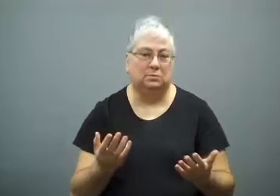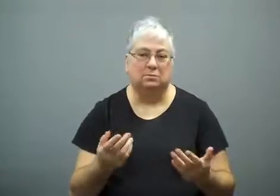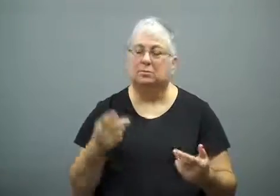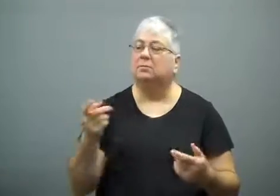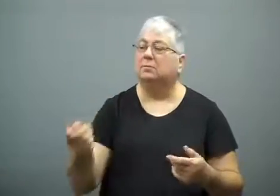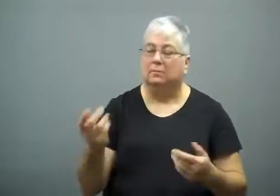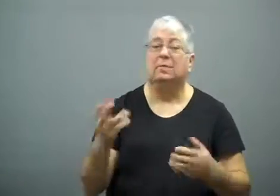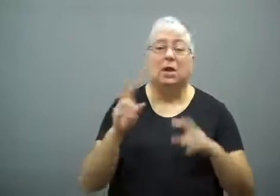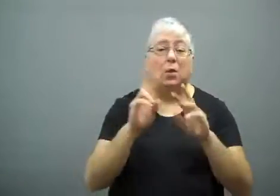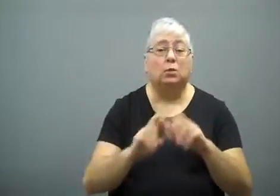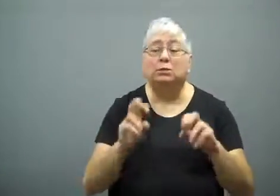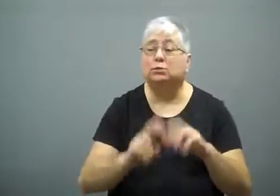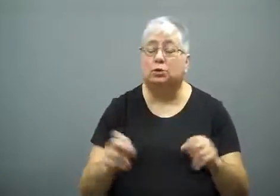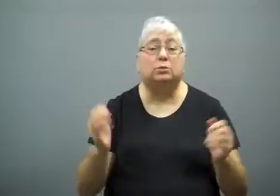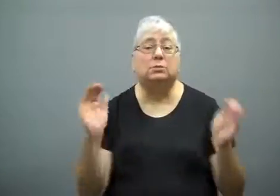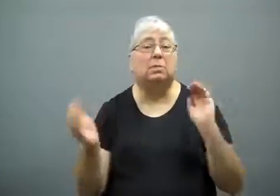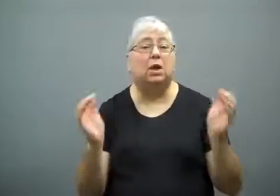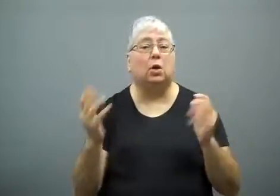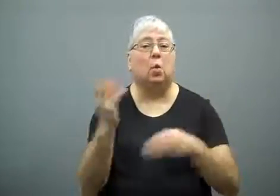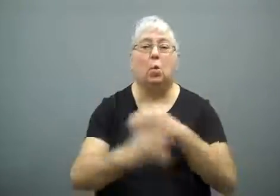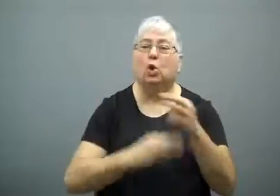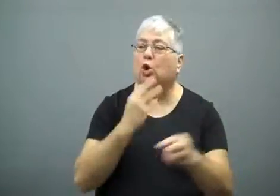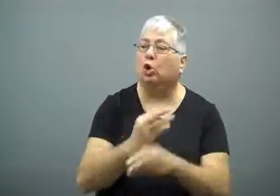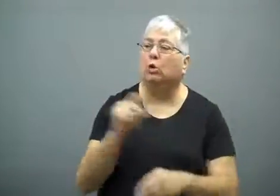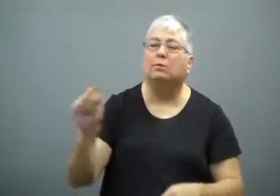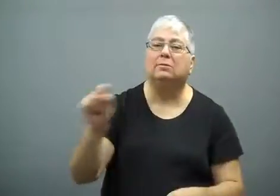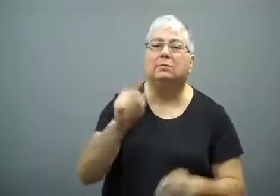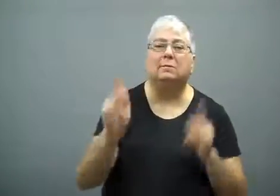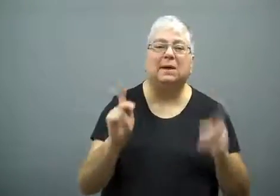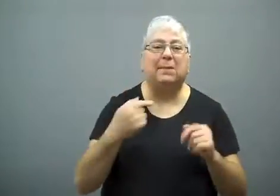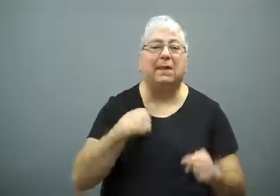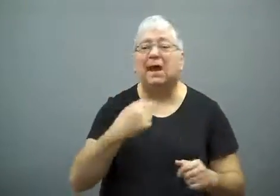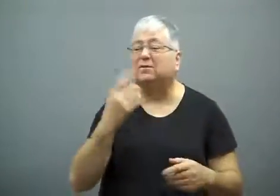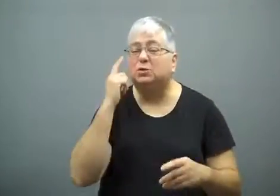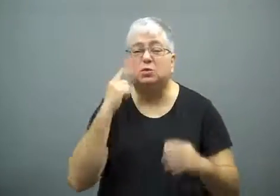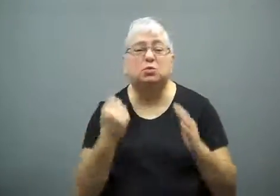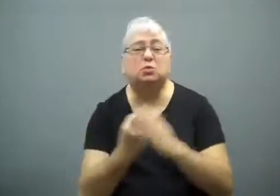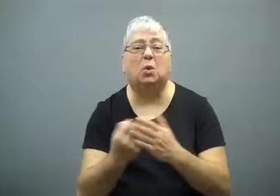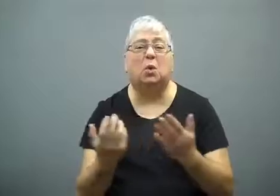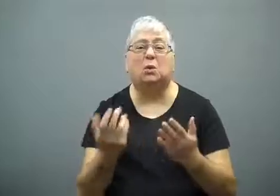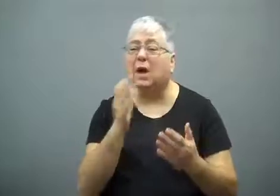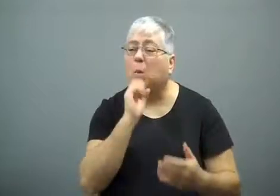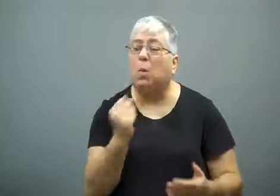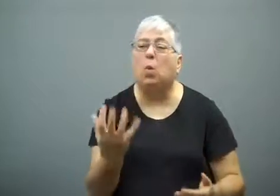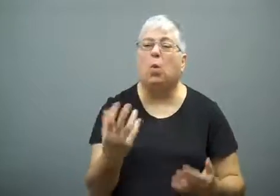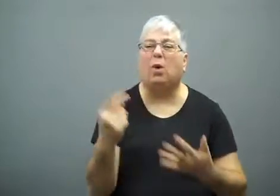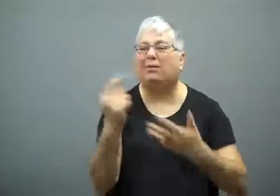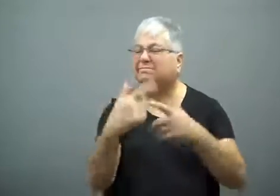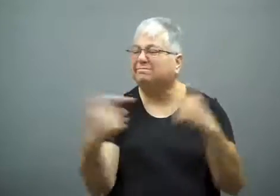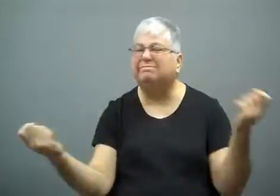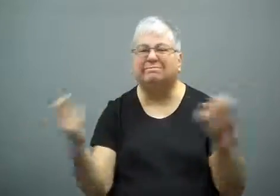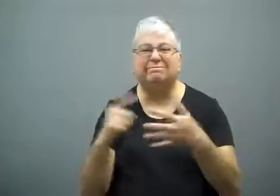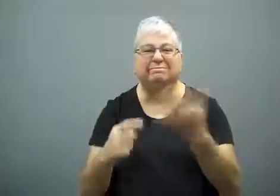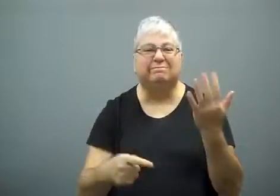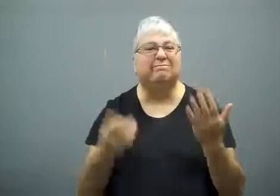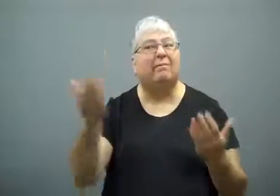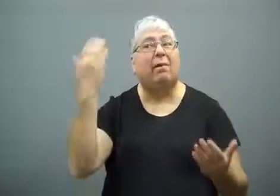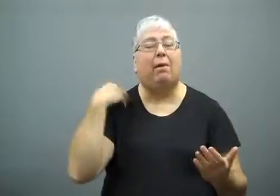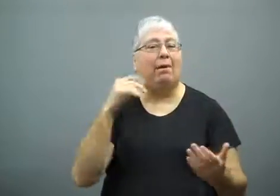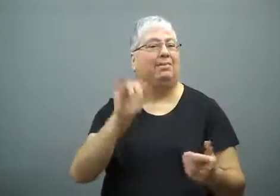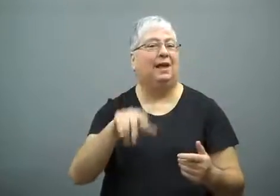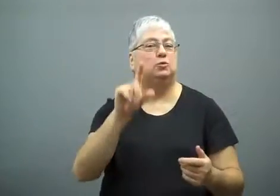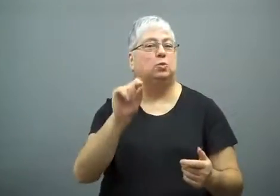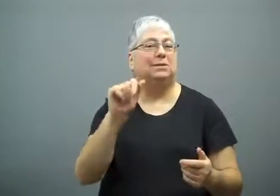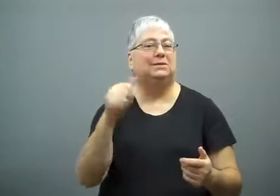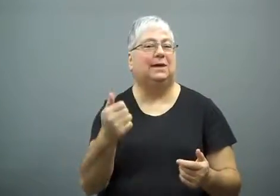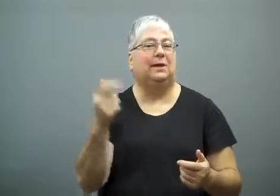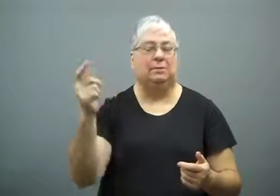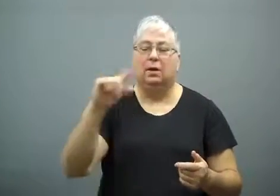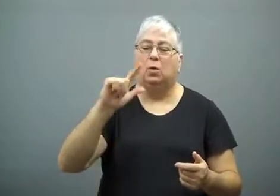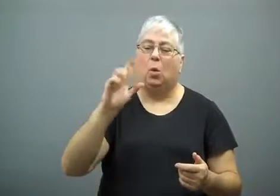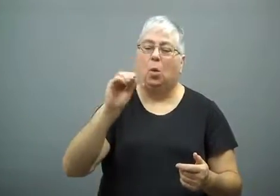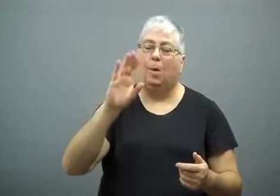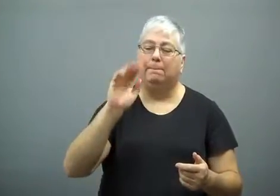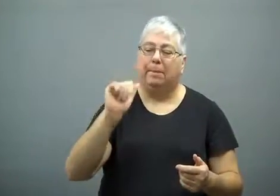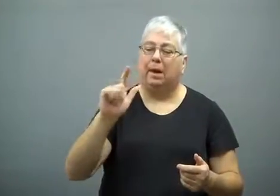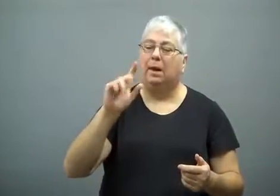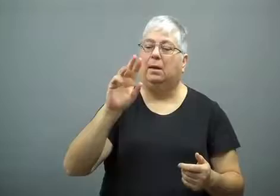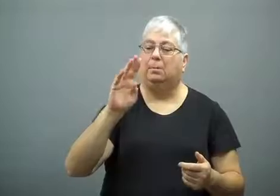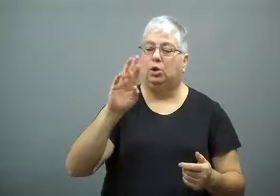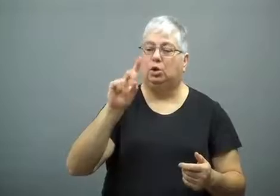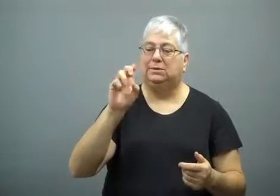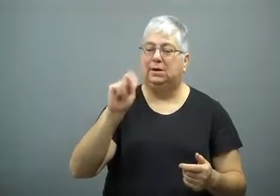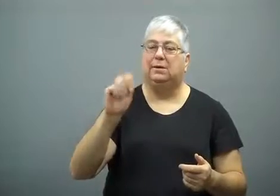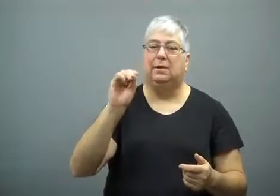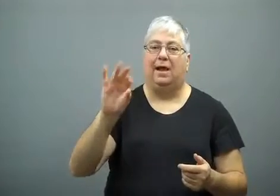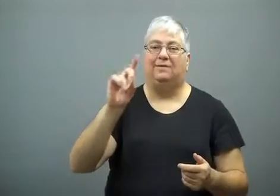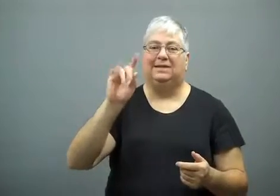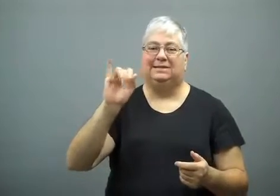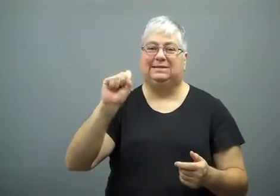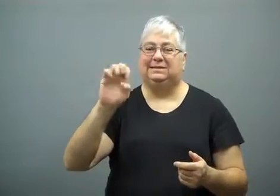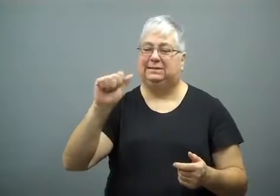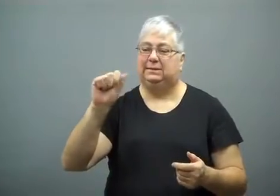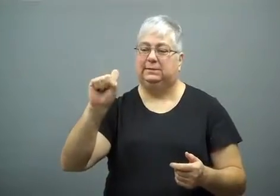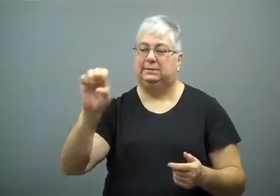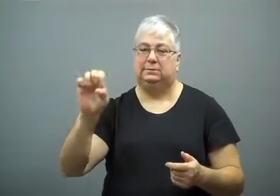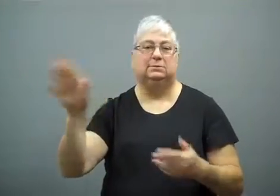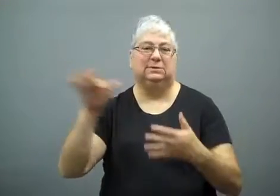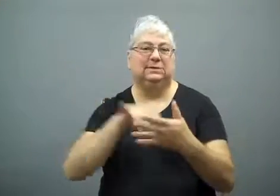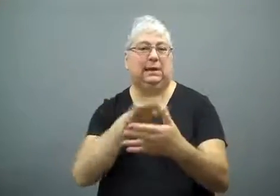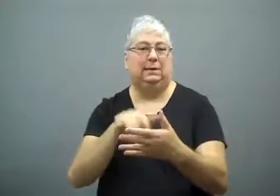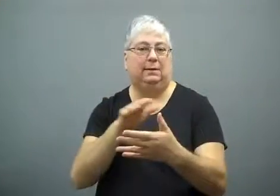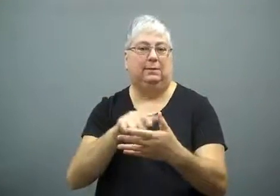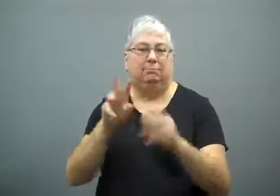The research analyzed numbers, such as age at time of stroke, worldwide.